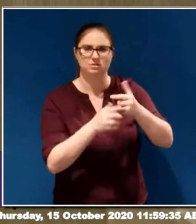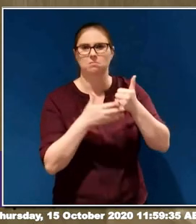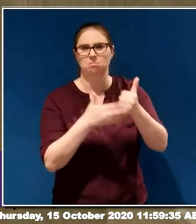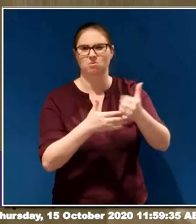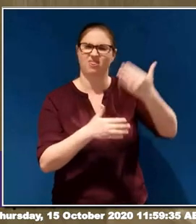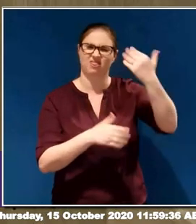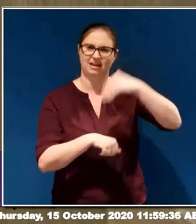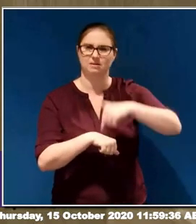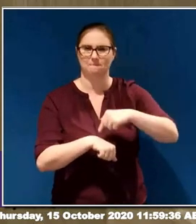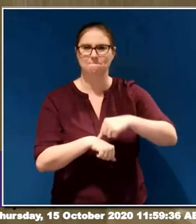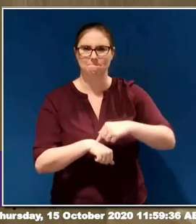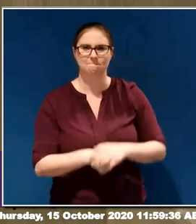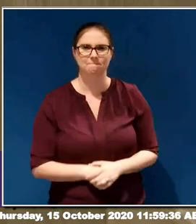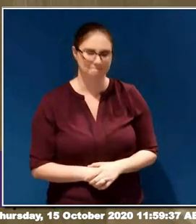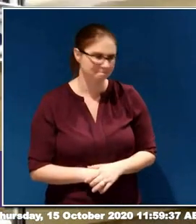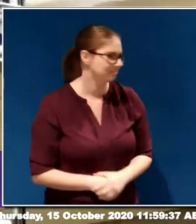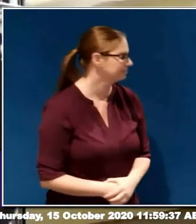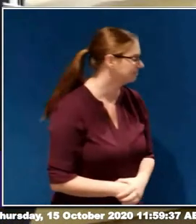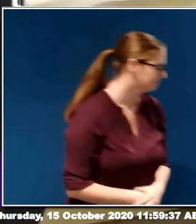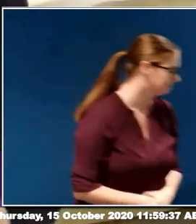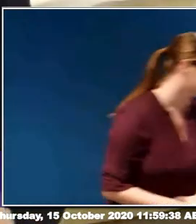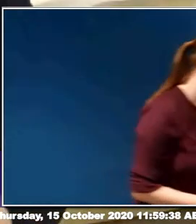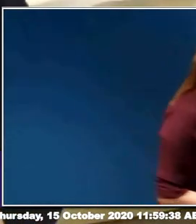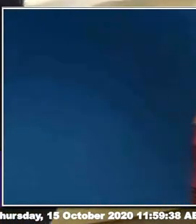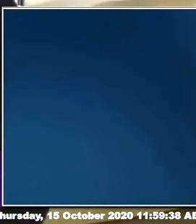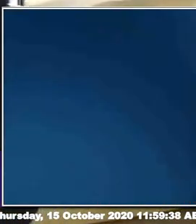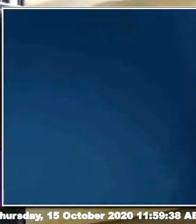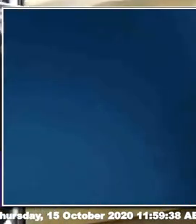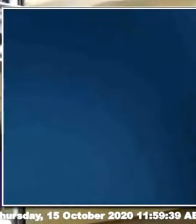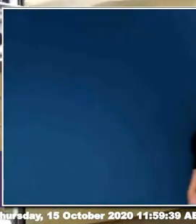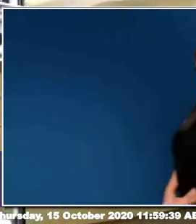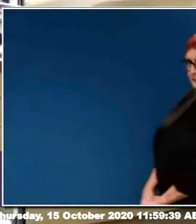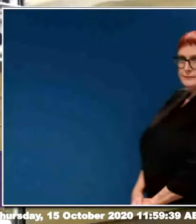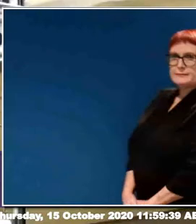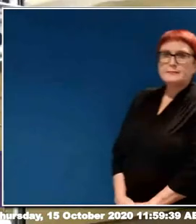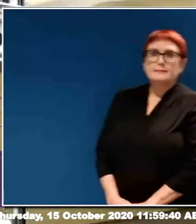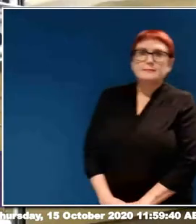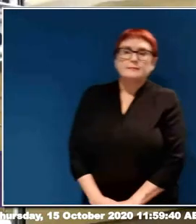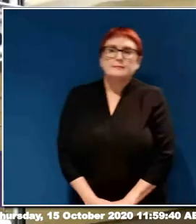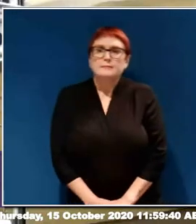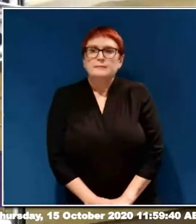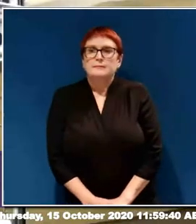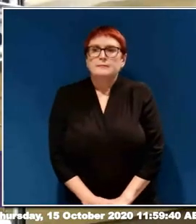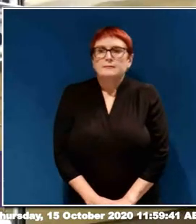I want to understand from your experience do some of those